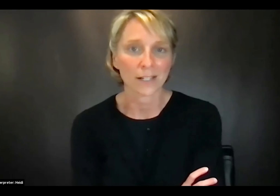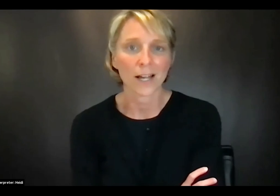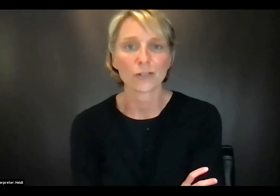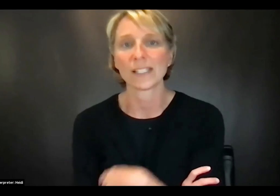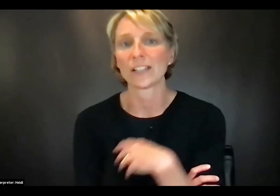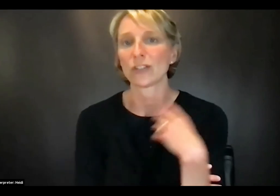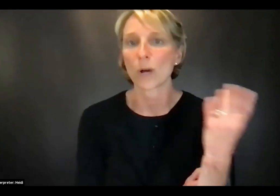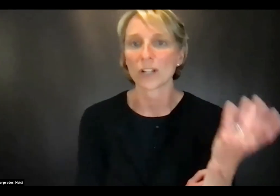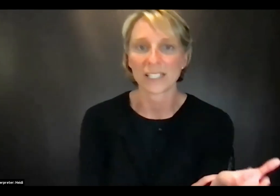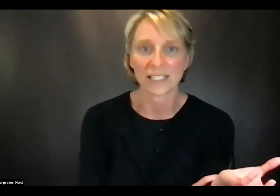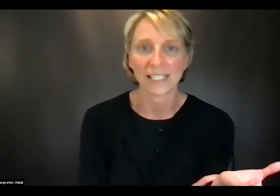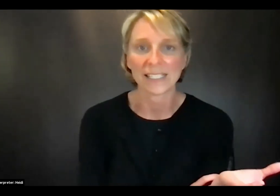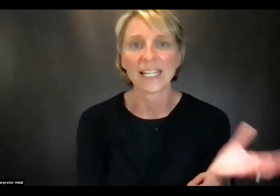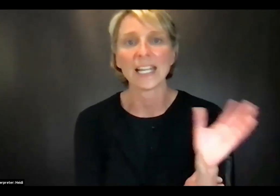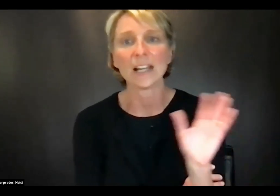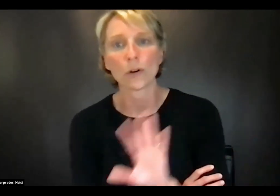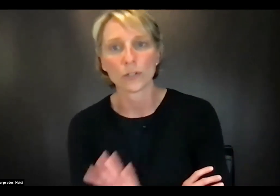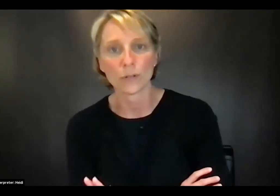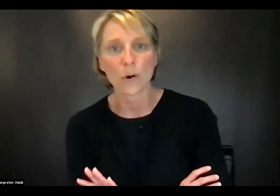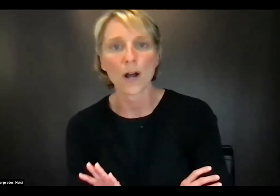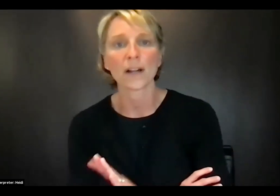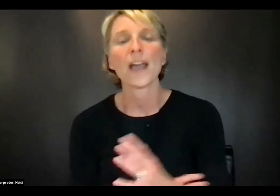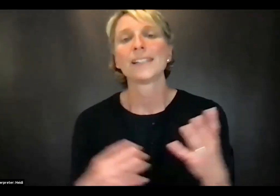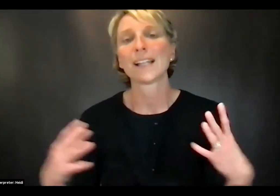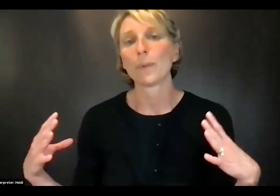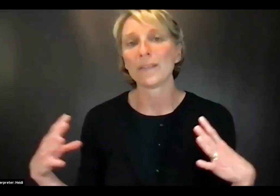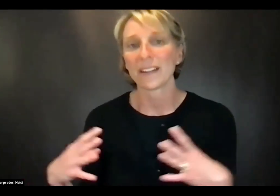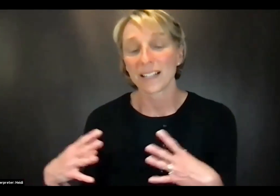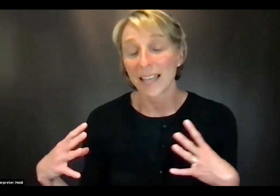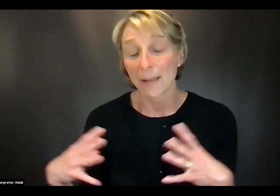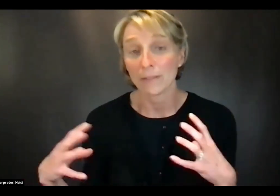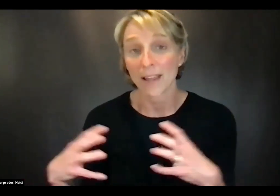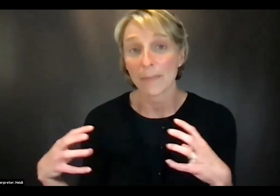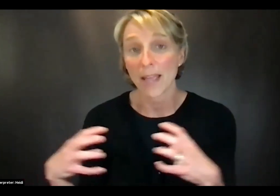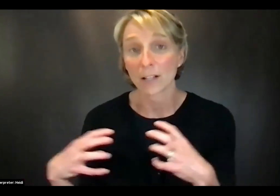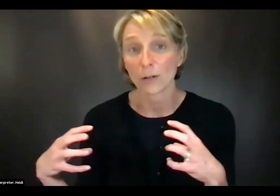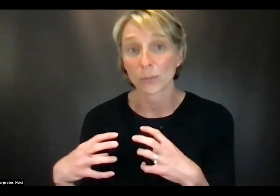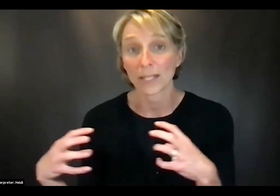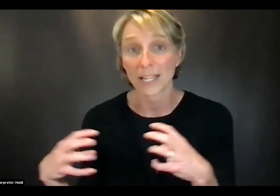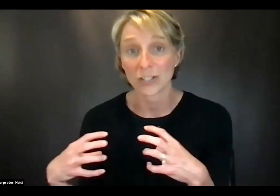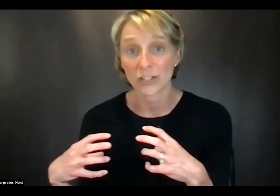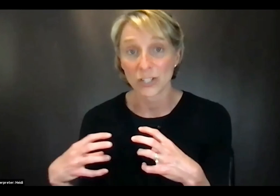country such as Washington DC or New York. So, we've we've kept that close relationship